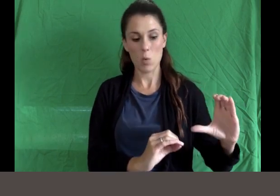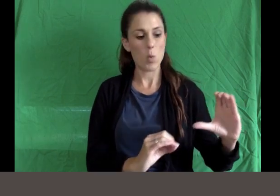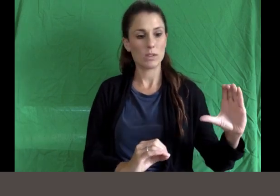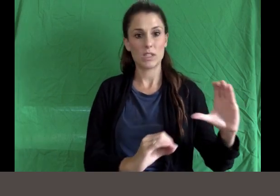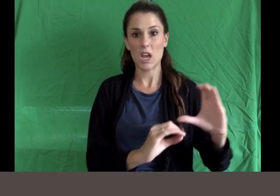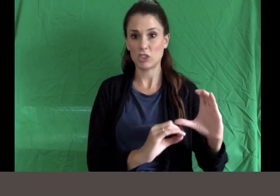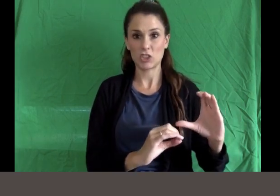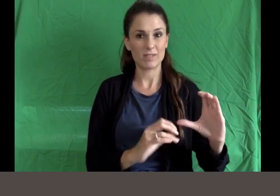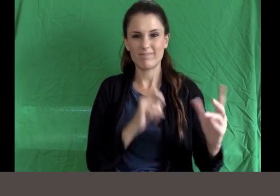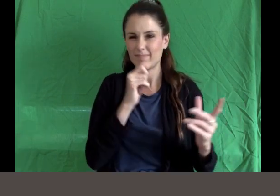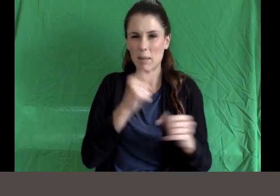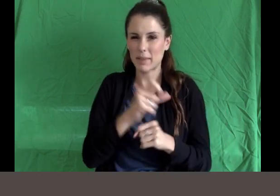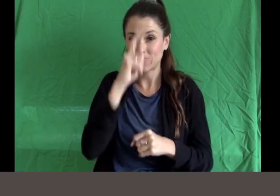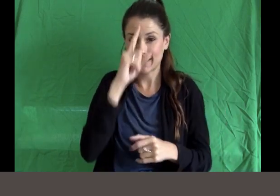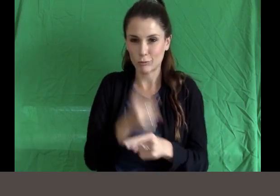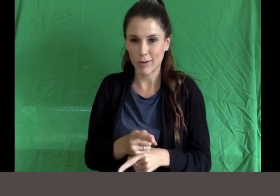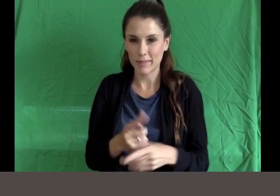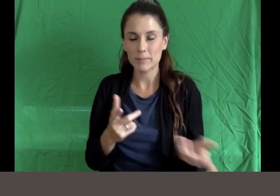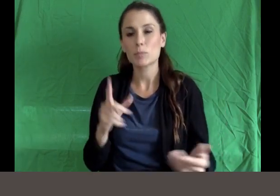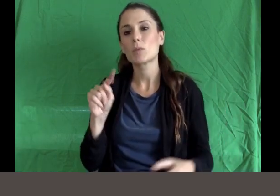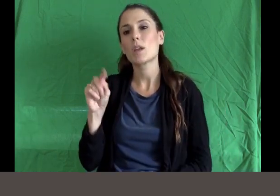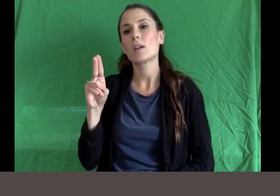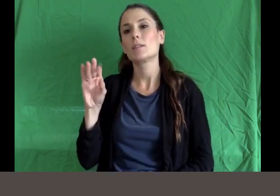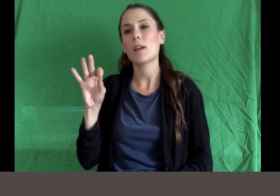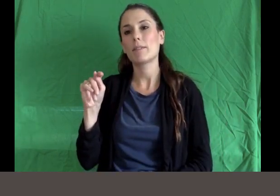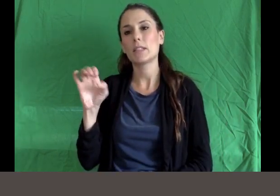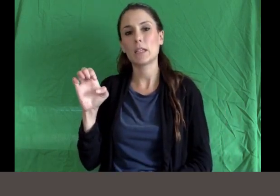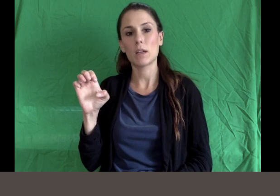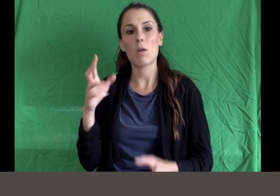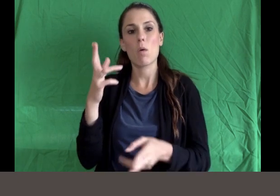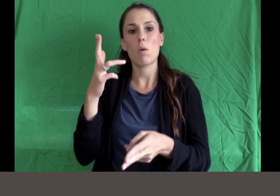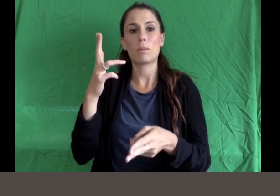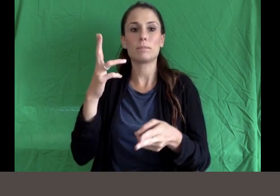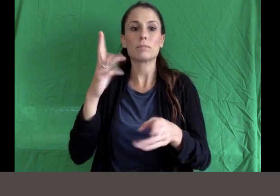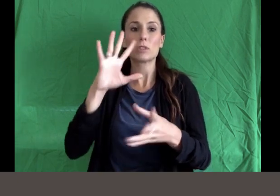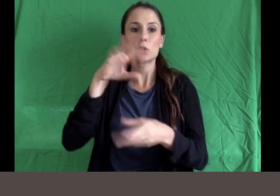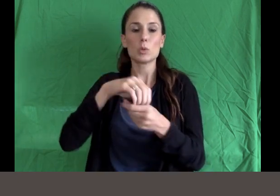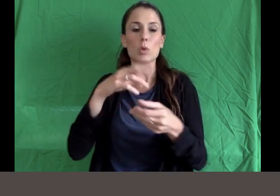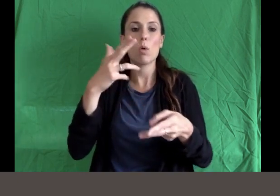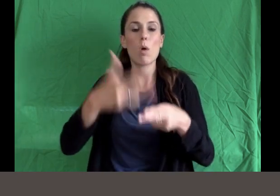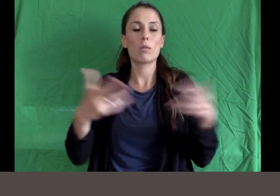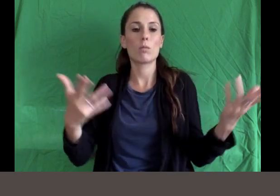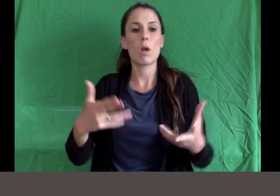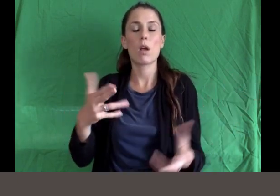included what's called what he refers to as the range frame and of course we can make this in